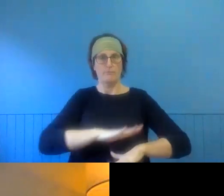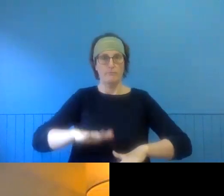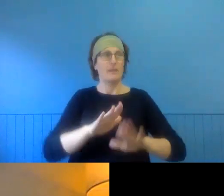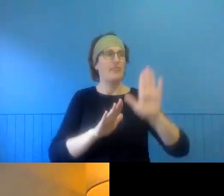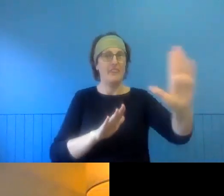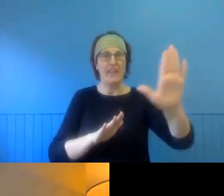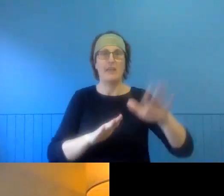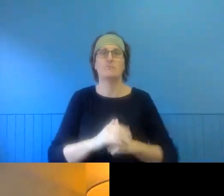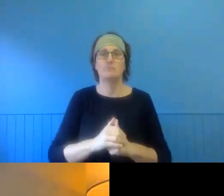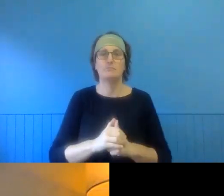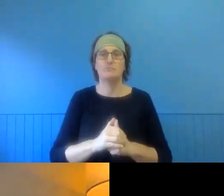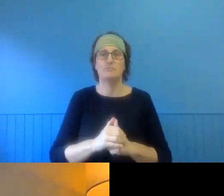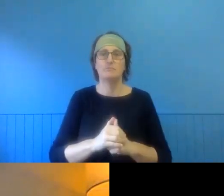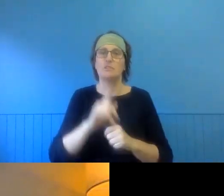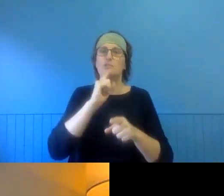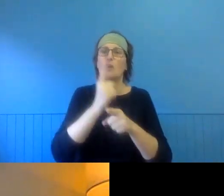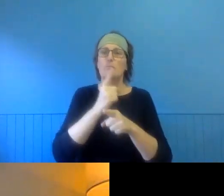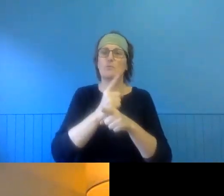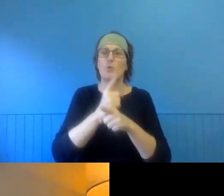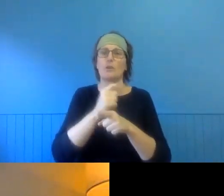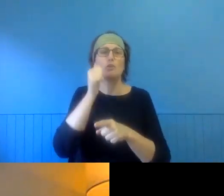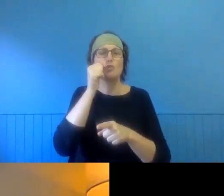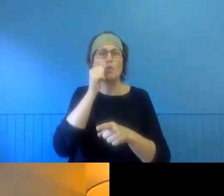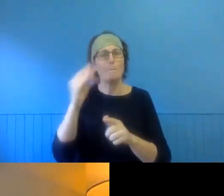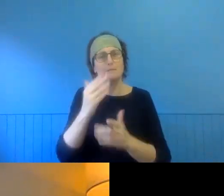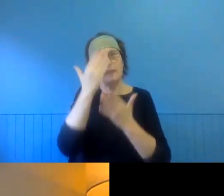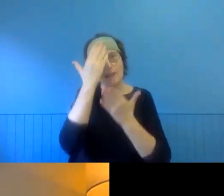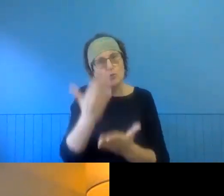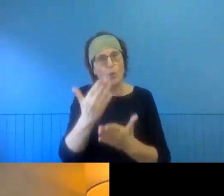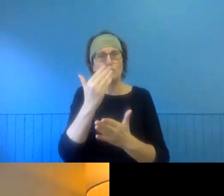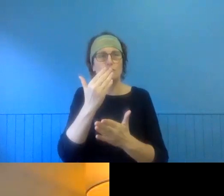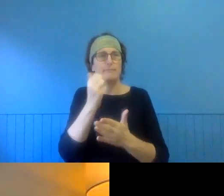seeing - I'm talking big meetings - those acknowledge. S being really